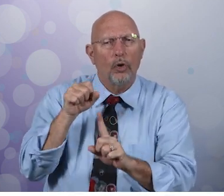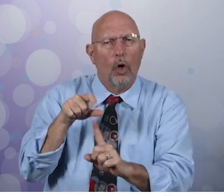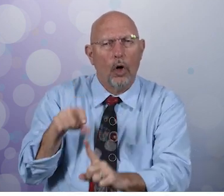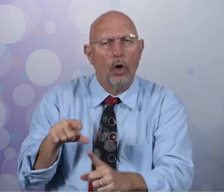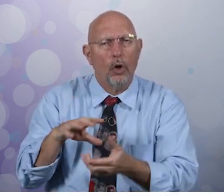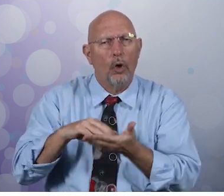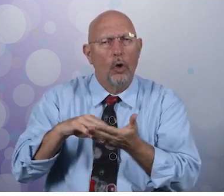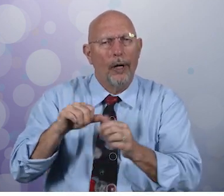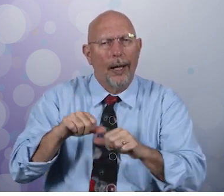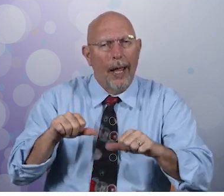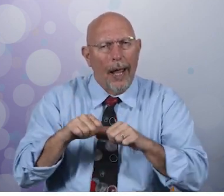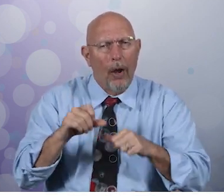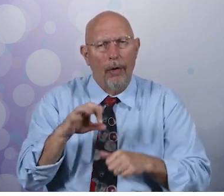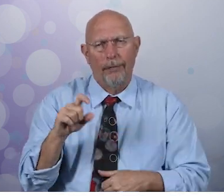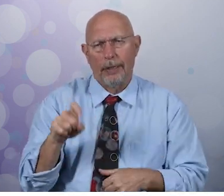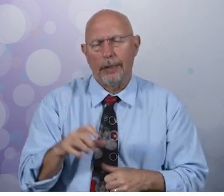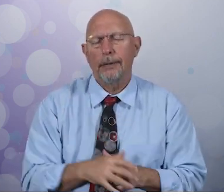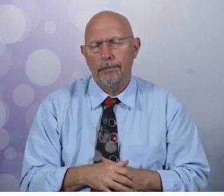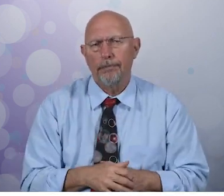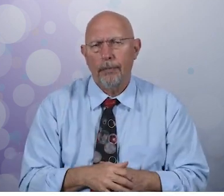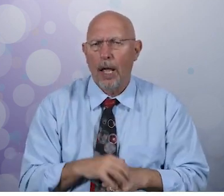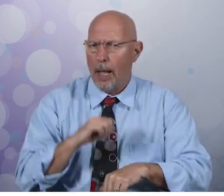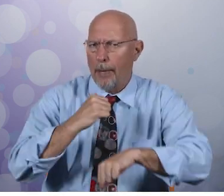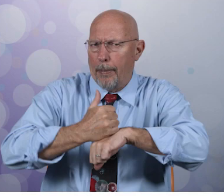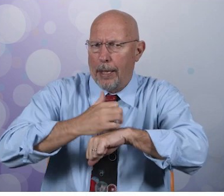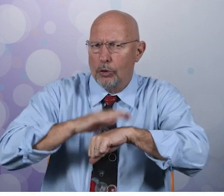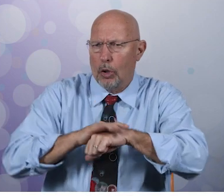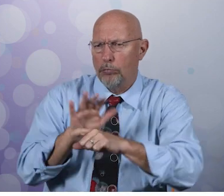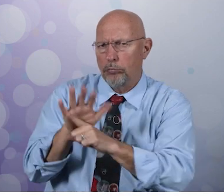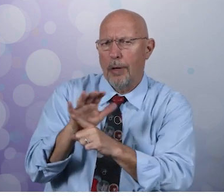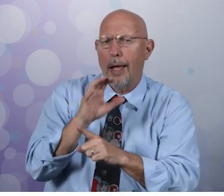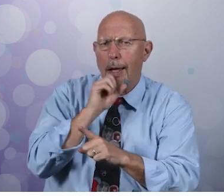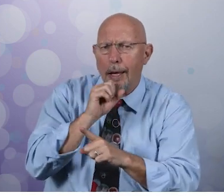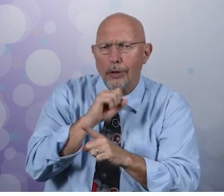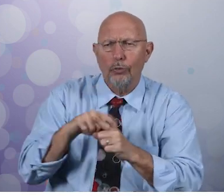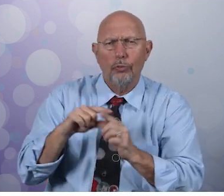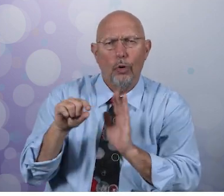areas of need based on the student's age and grade level,